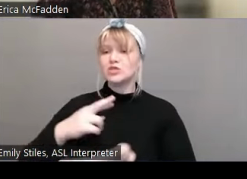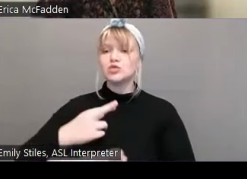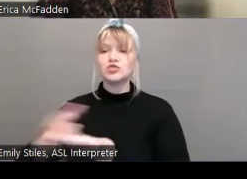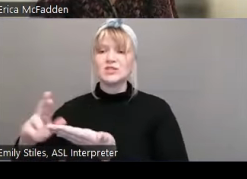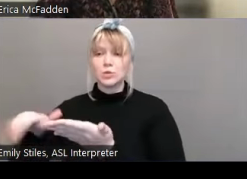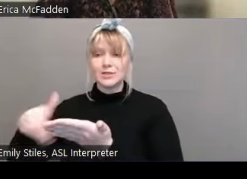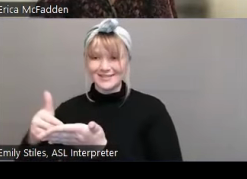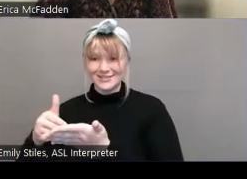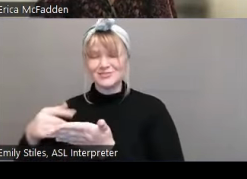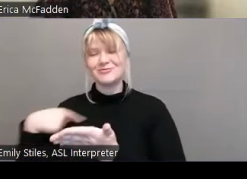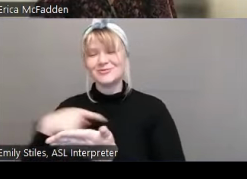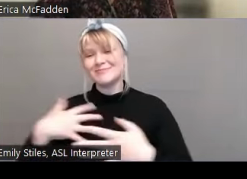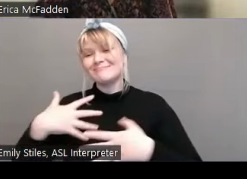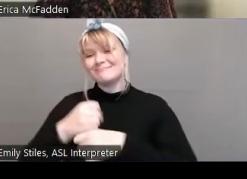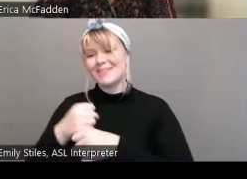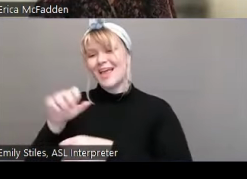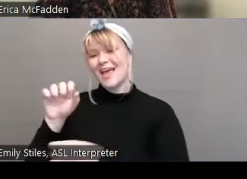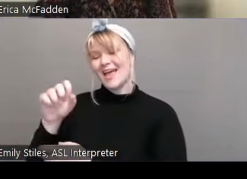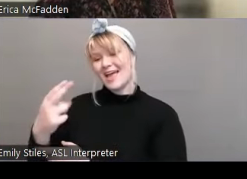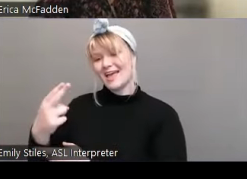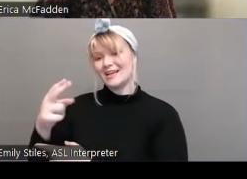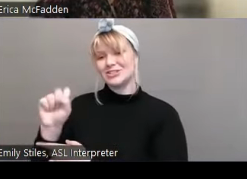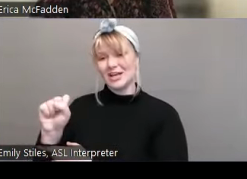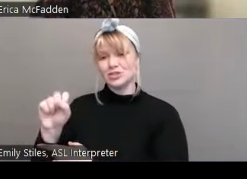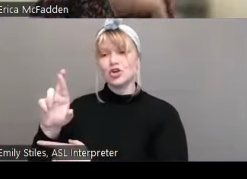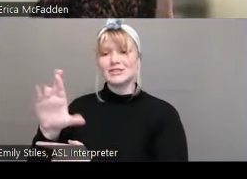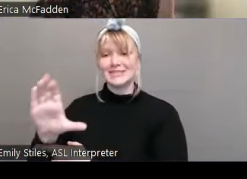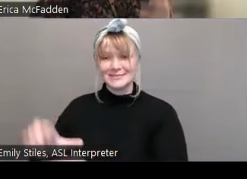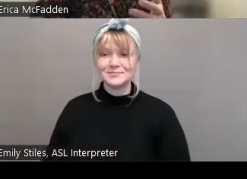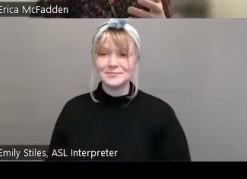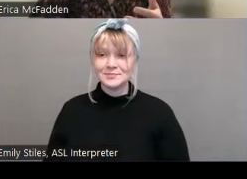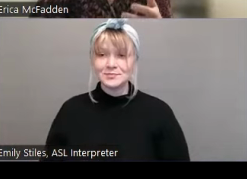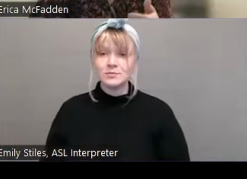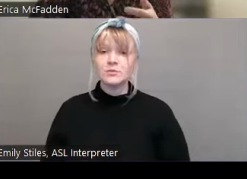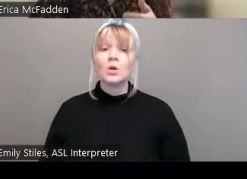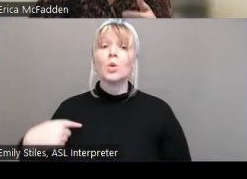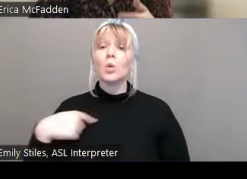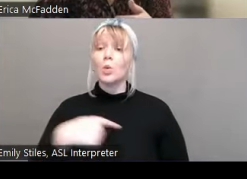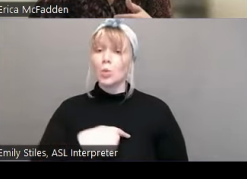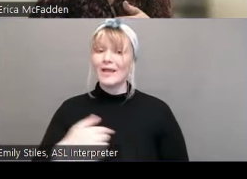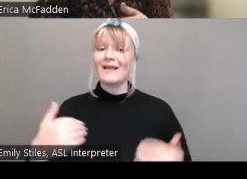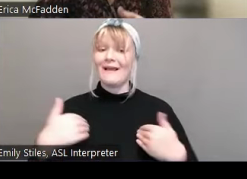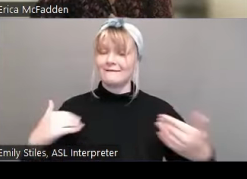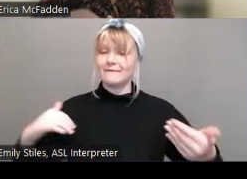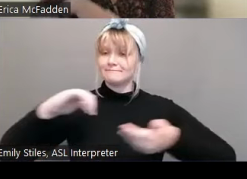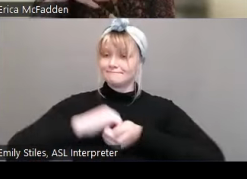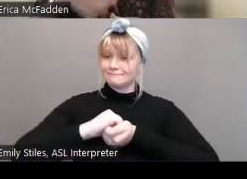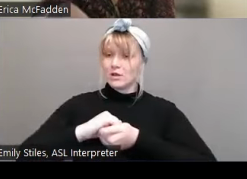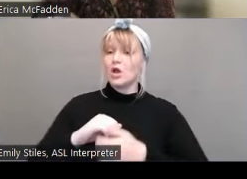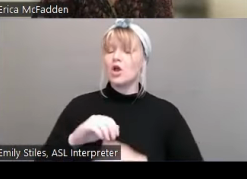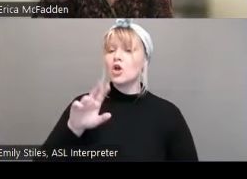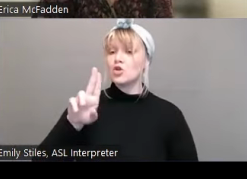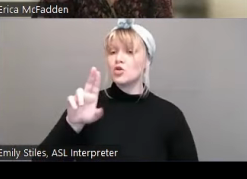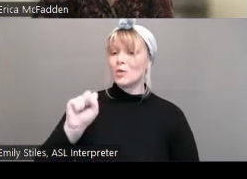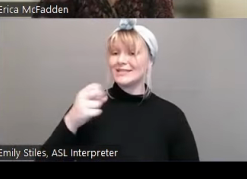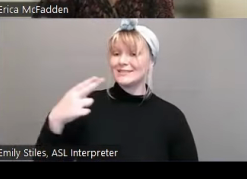This is a partnership between the U.S. Department of Health and Human Services and Housing and Urban Development.